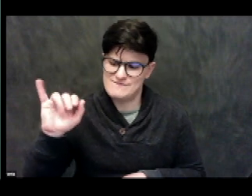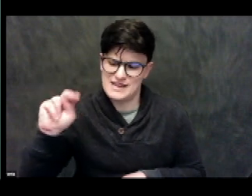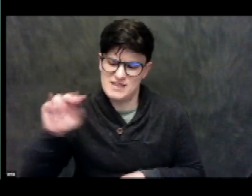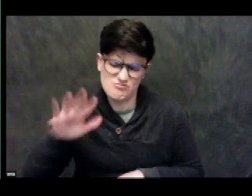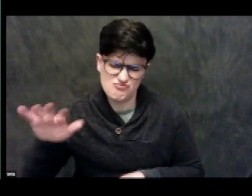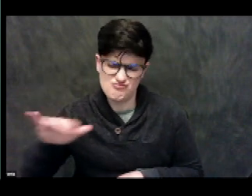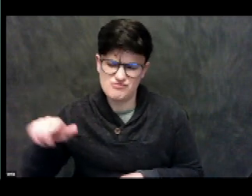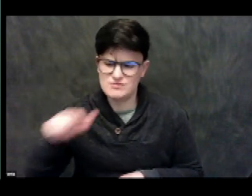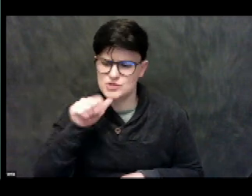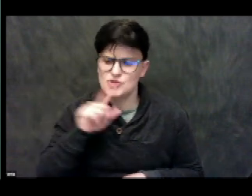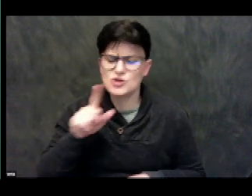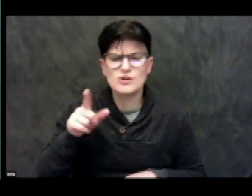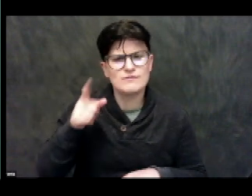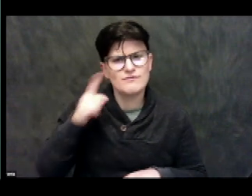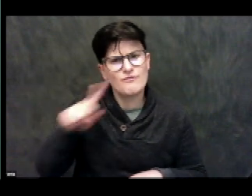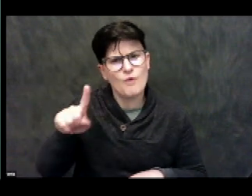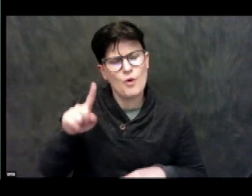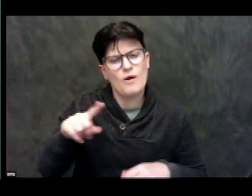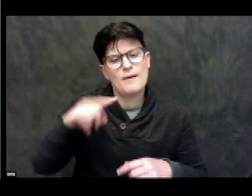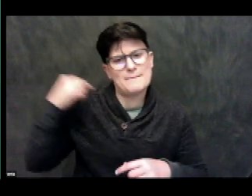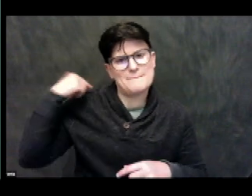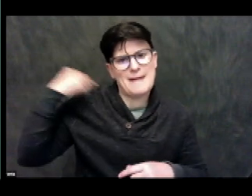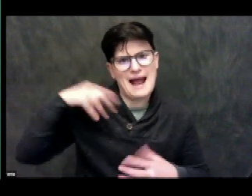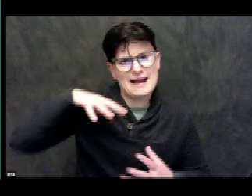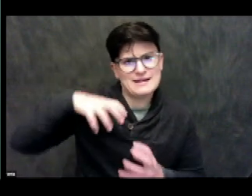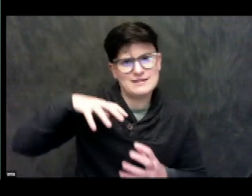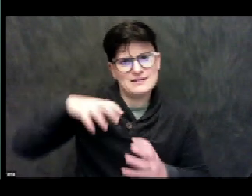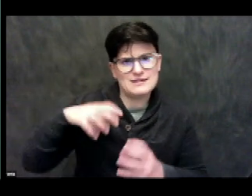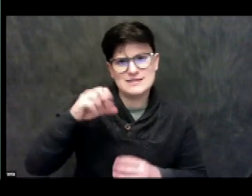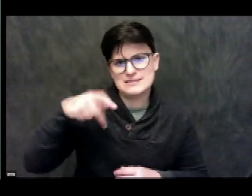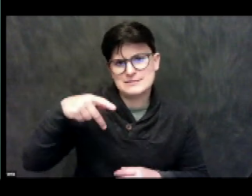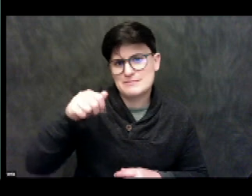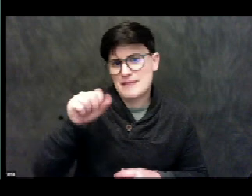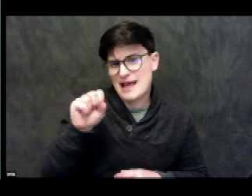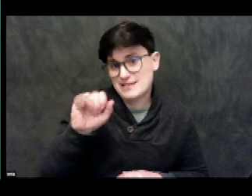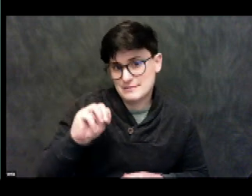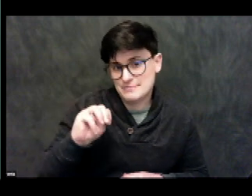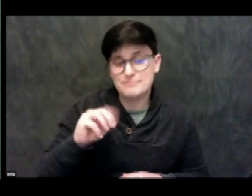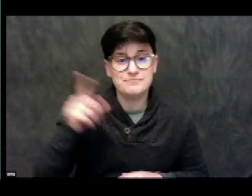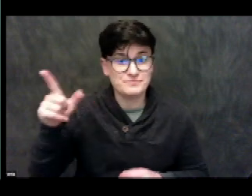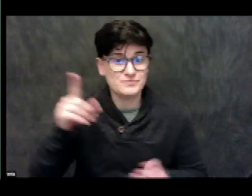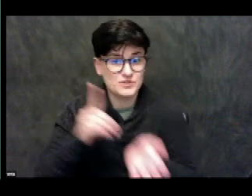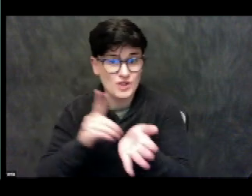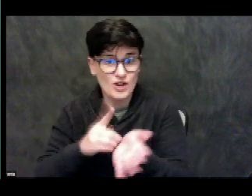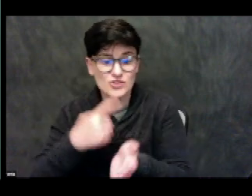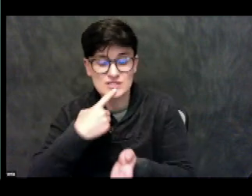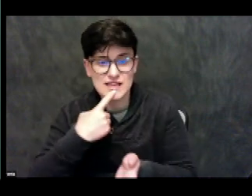determined that it's the benefit outweighed the risk and I could stay on the medication.